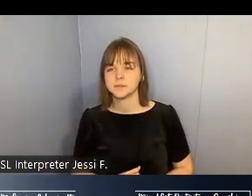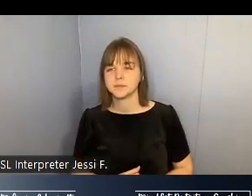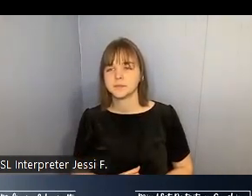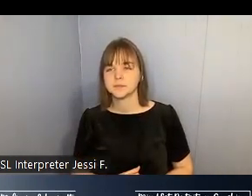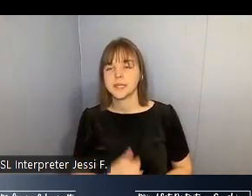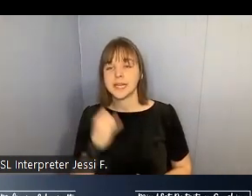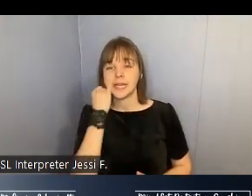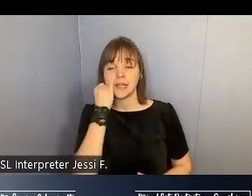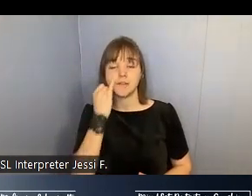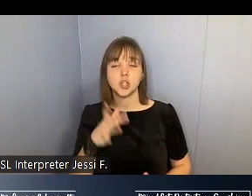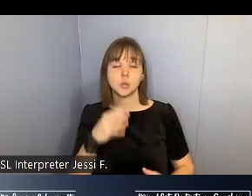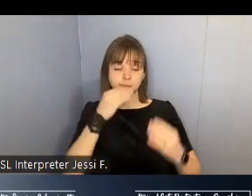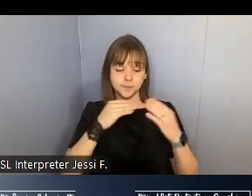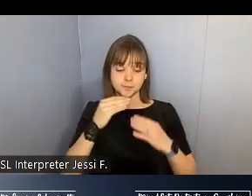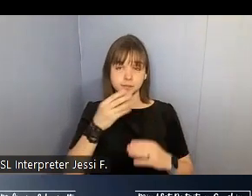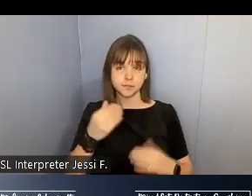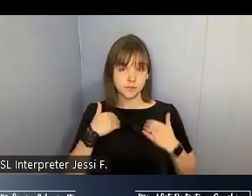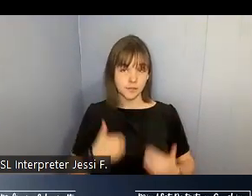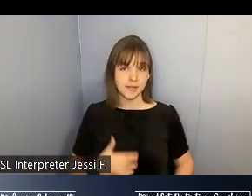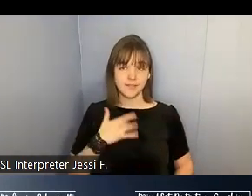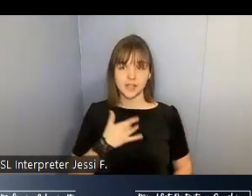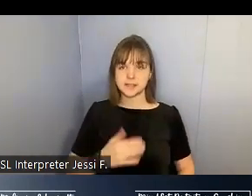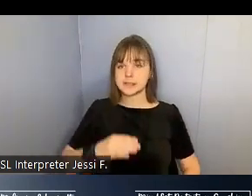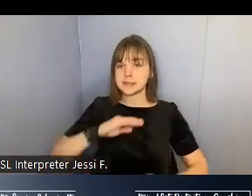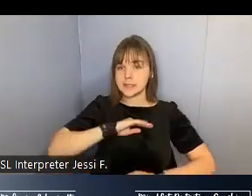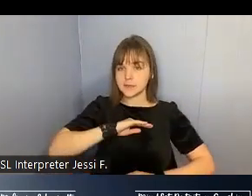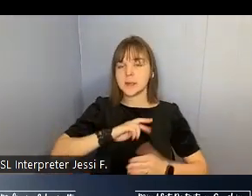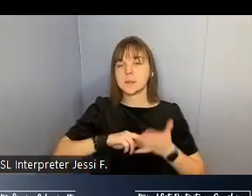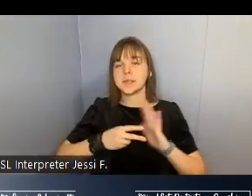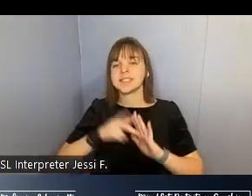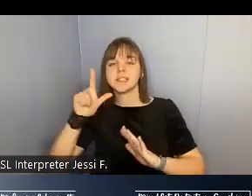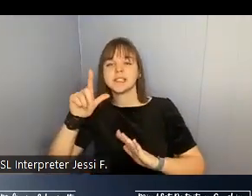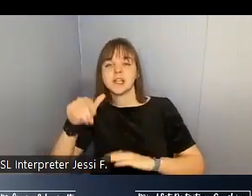to want snacks, especially for nighttime eating. You feel better about what you ate because it made you feel good.